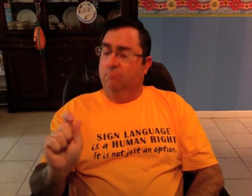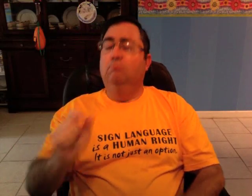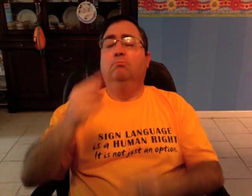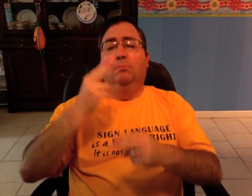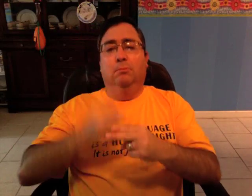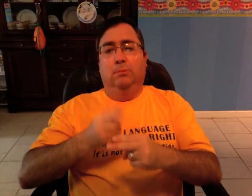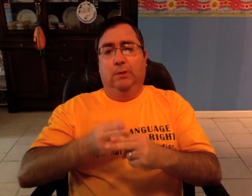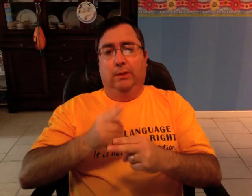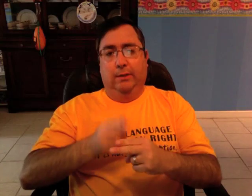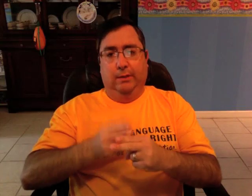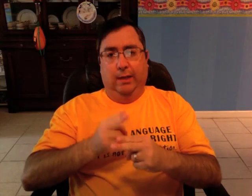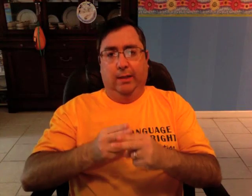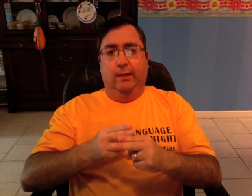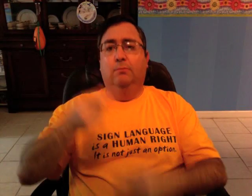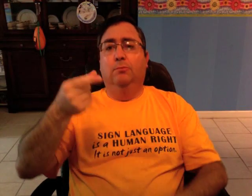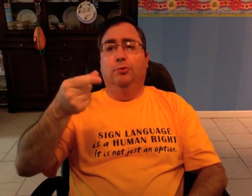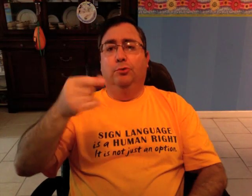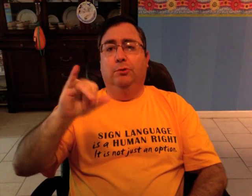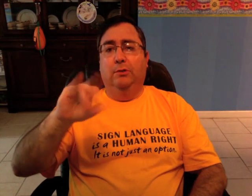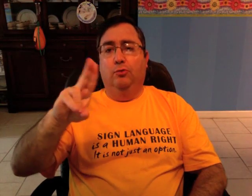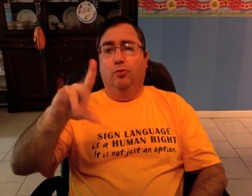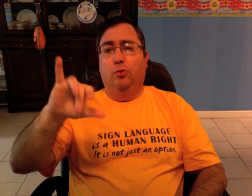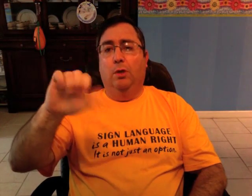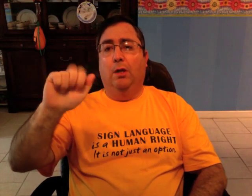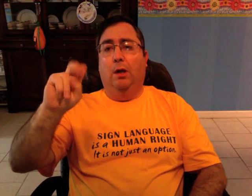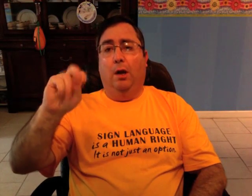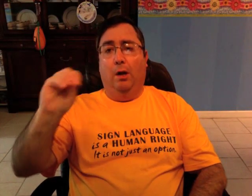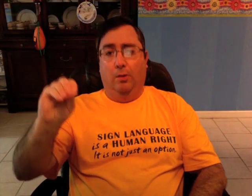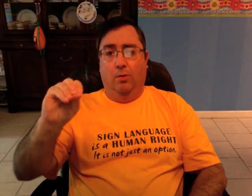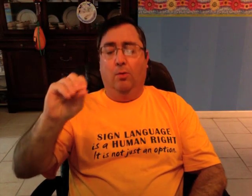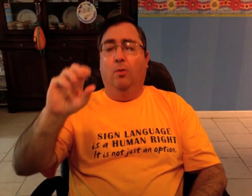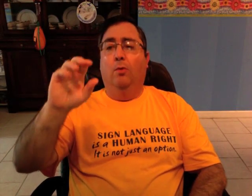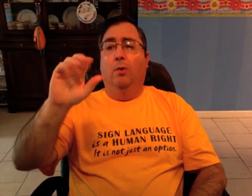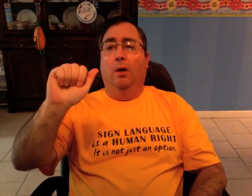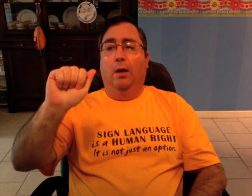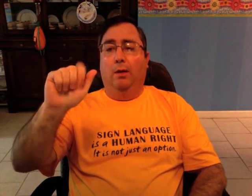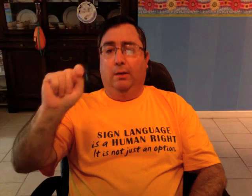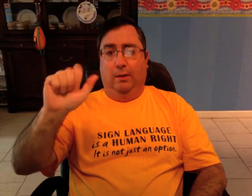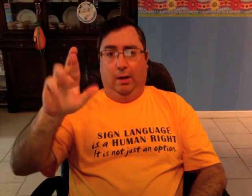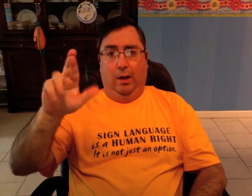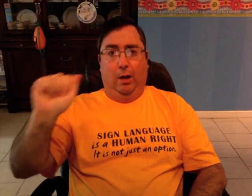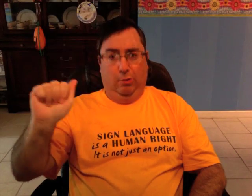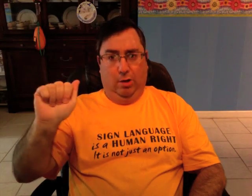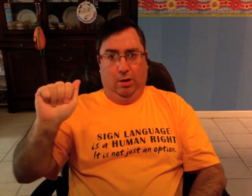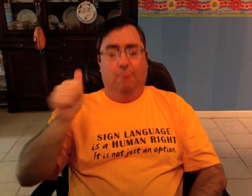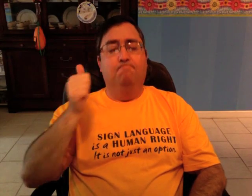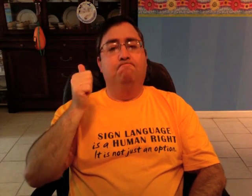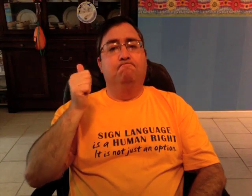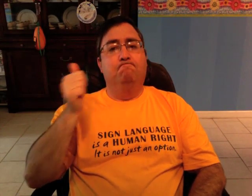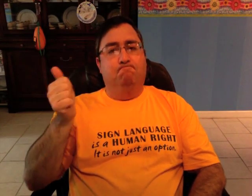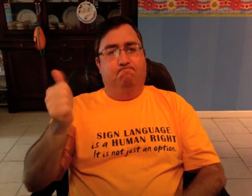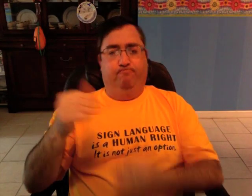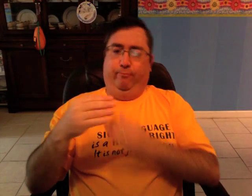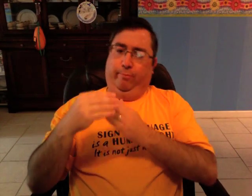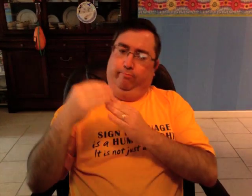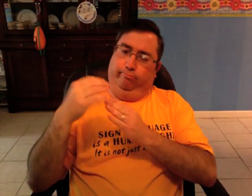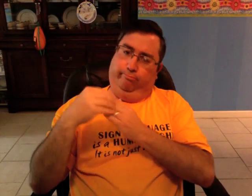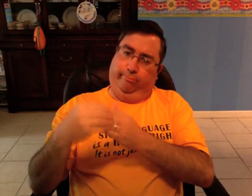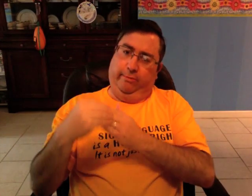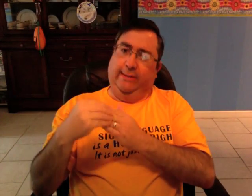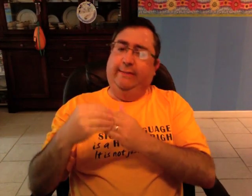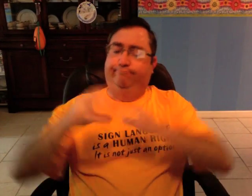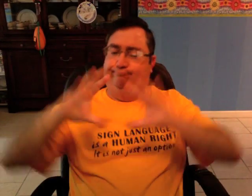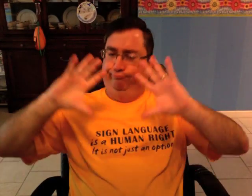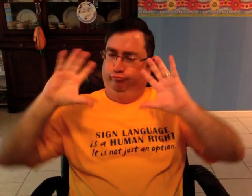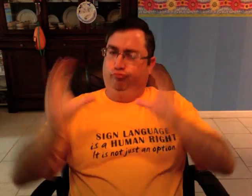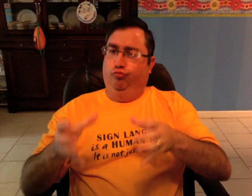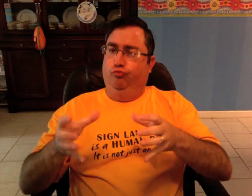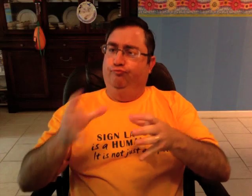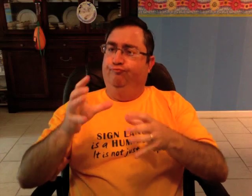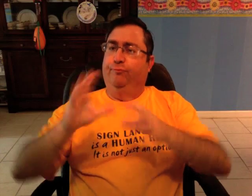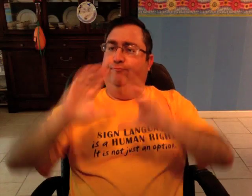named Giuliano Tarra, who was the leader of a group